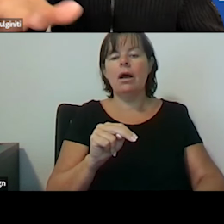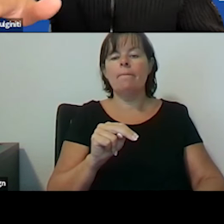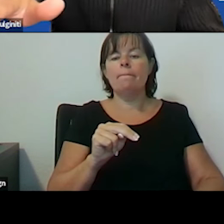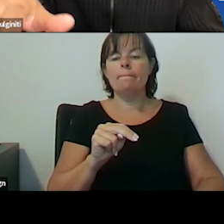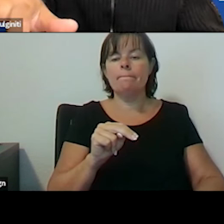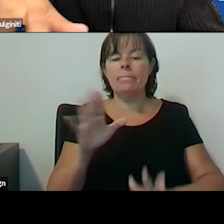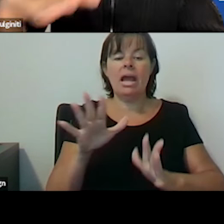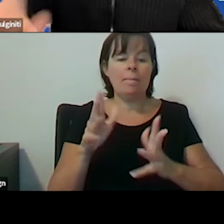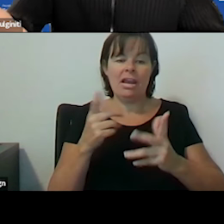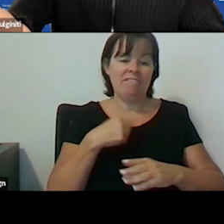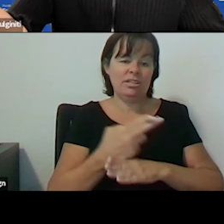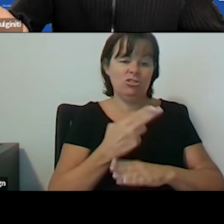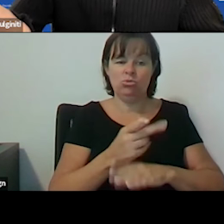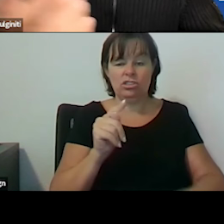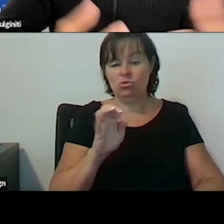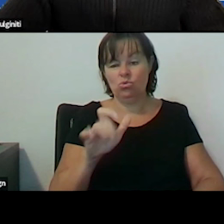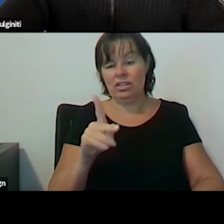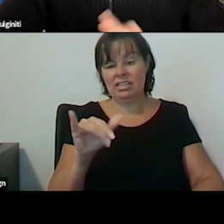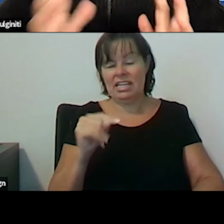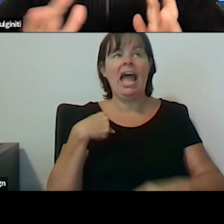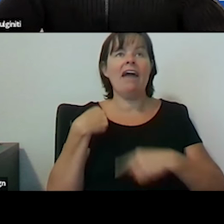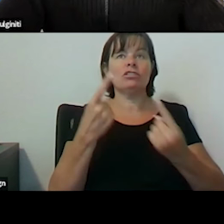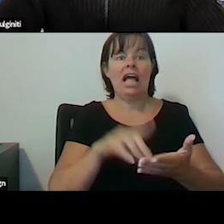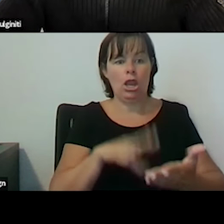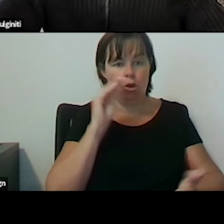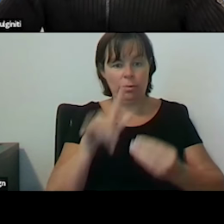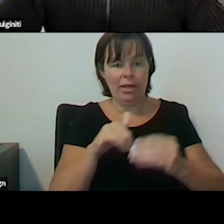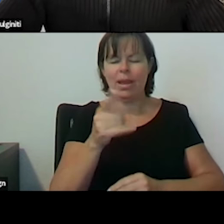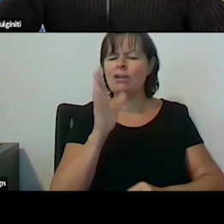I've discovered them I used to build them at companies like smaller companies I worked at there